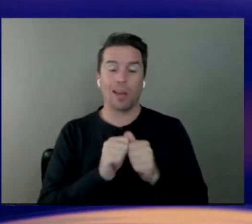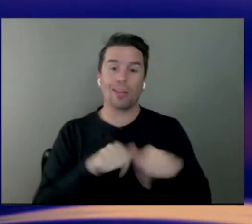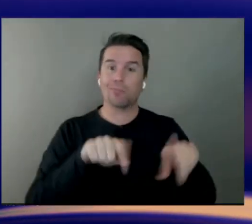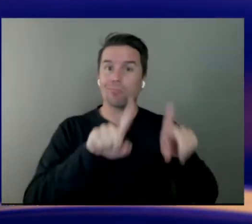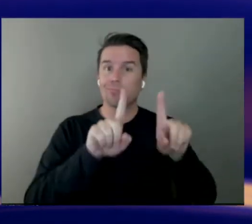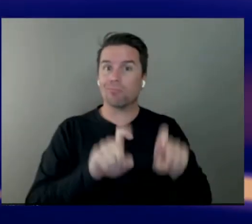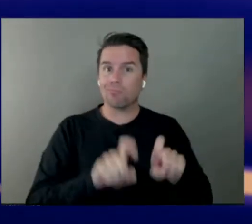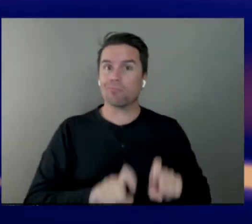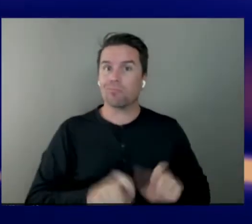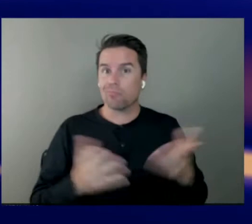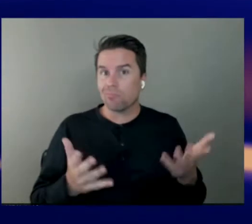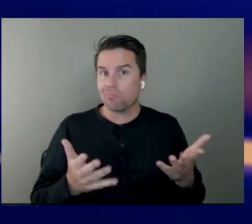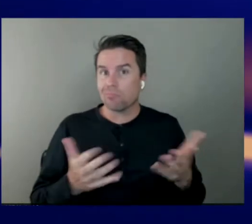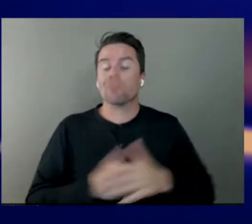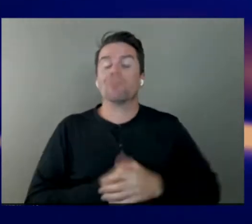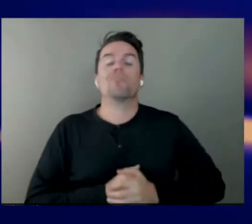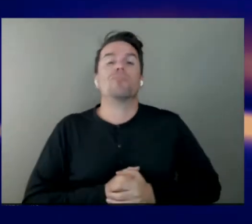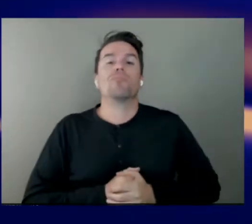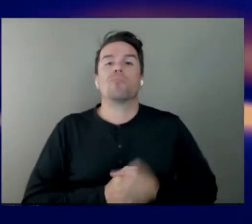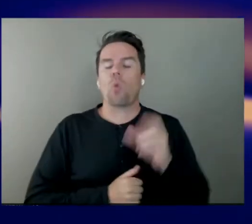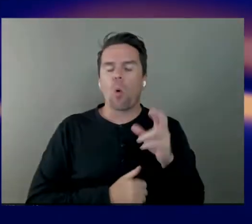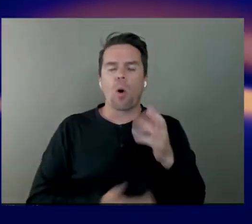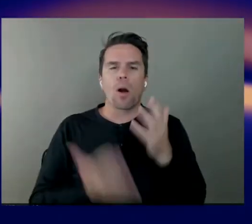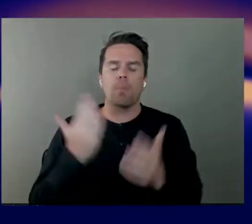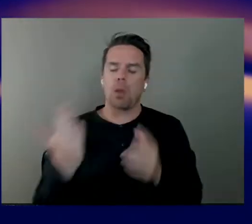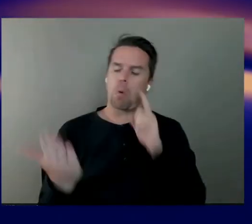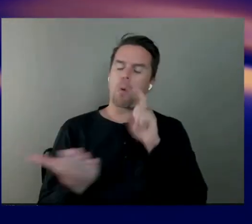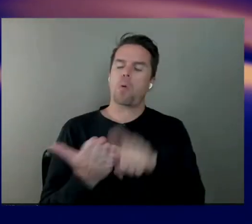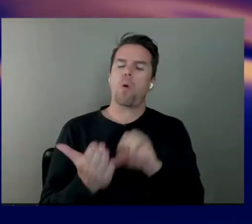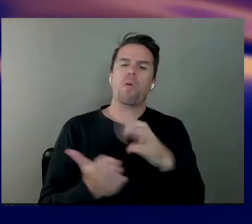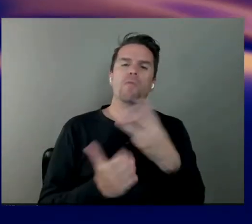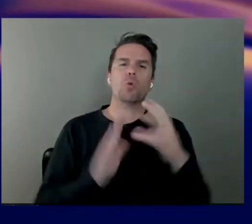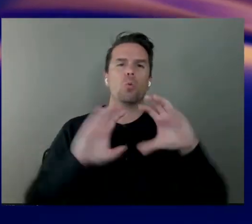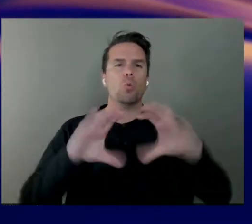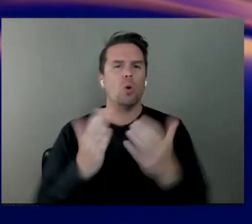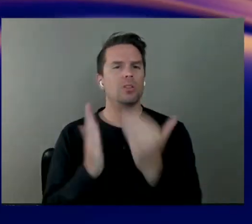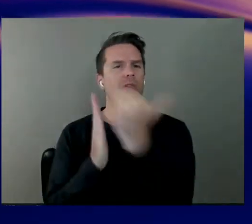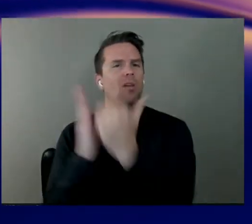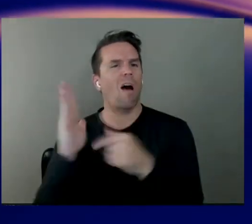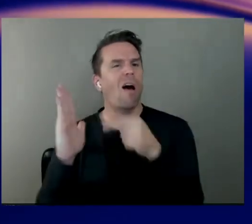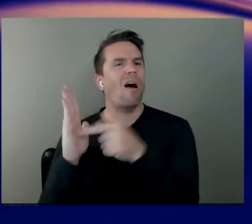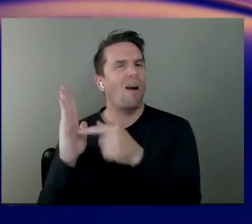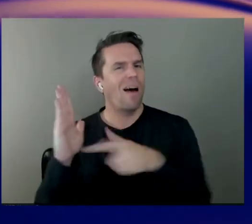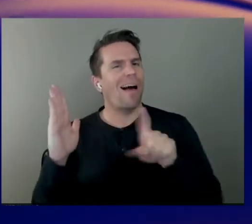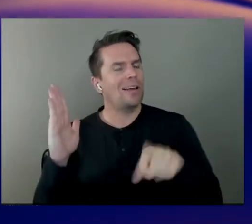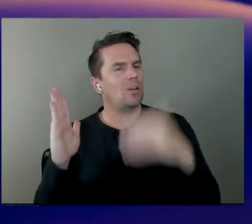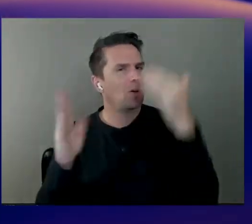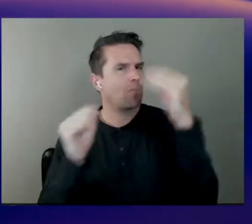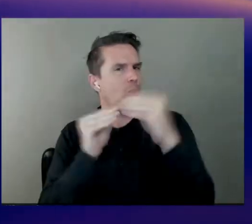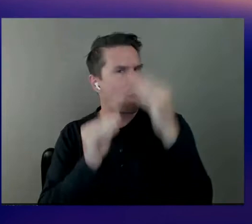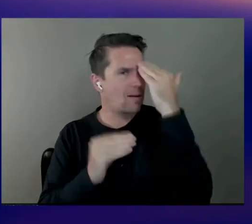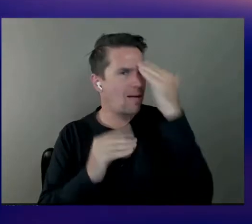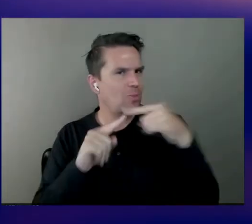where you need to brush up your knowledge and skills. You know what, another thing that I love about this, and I'm curious to hear if maybe this is part